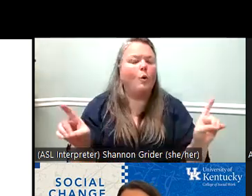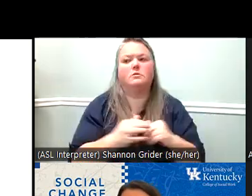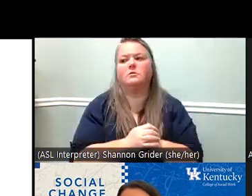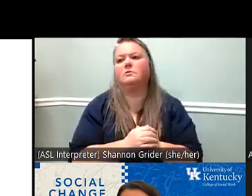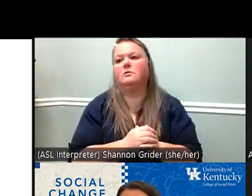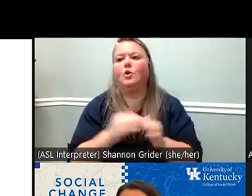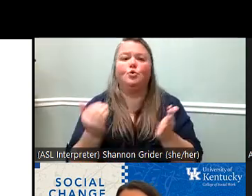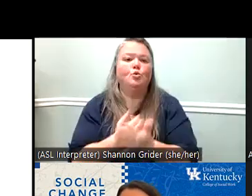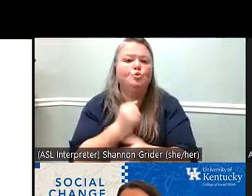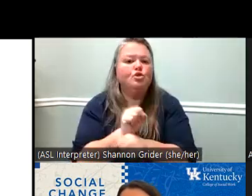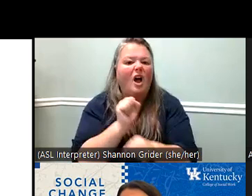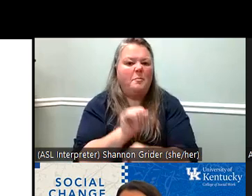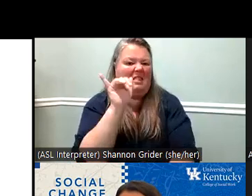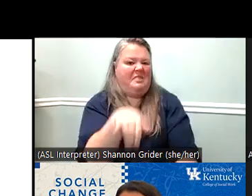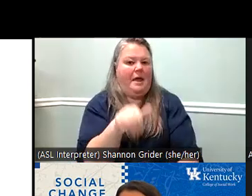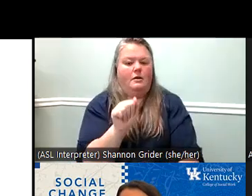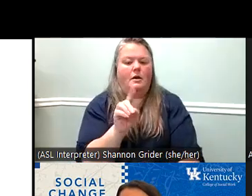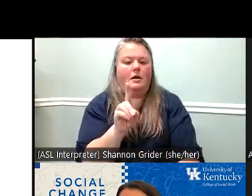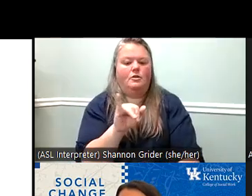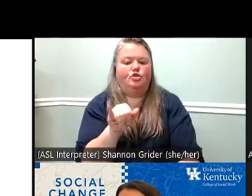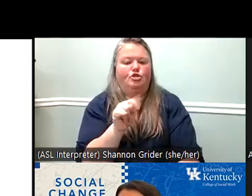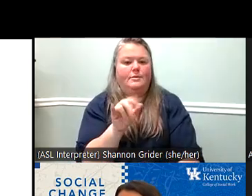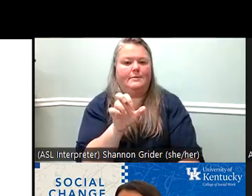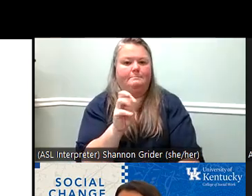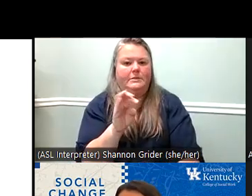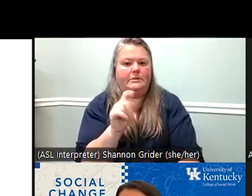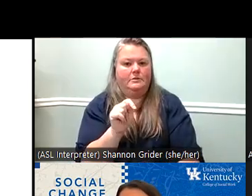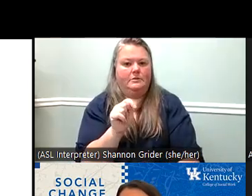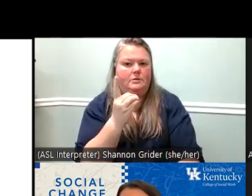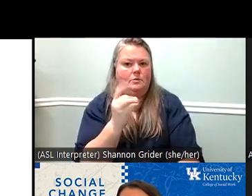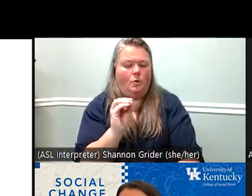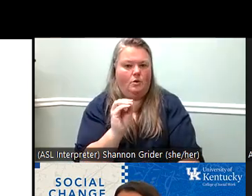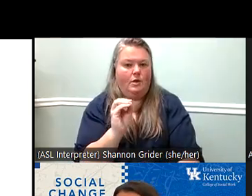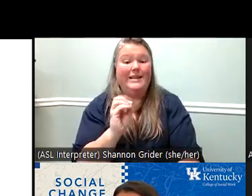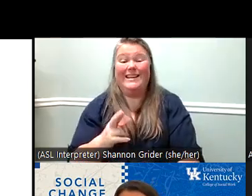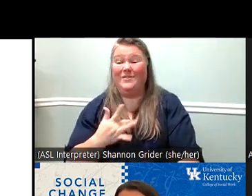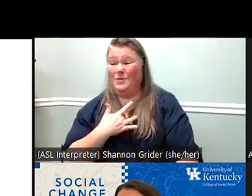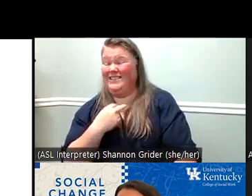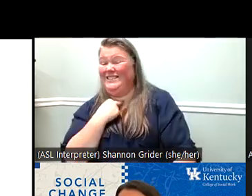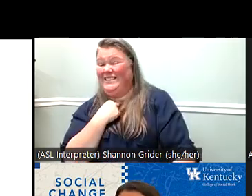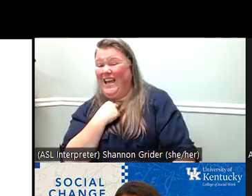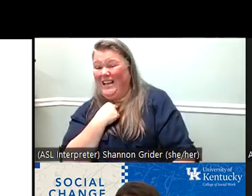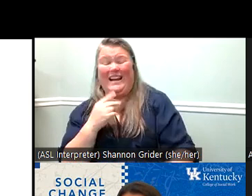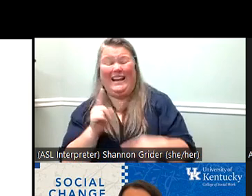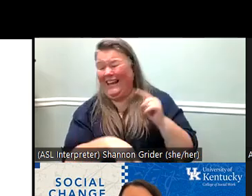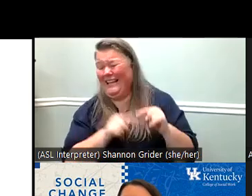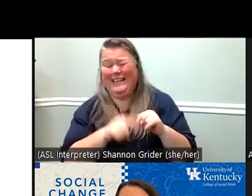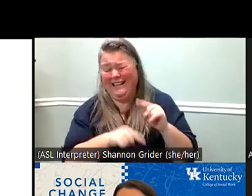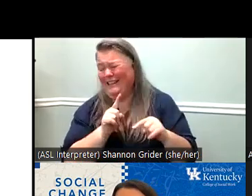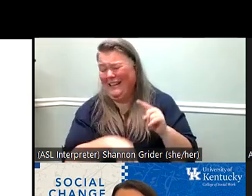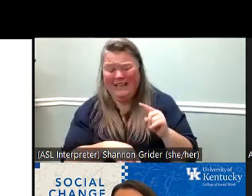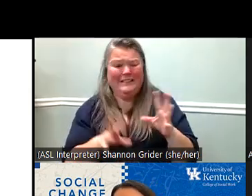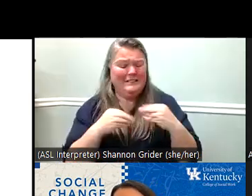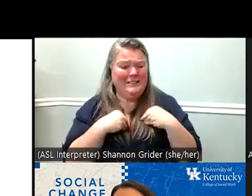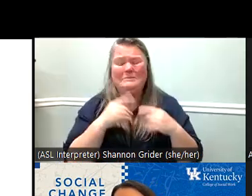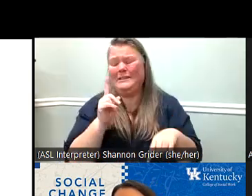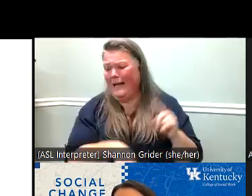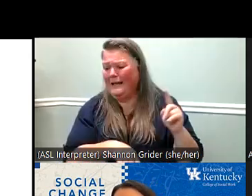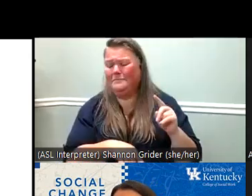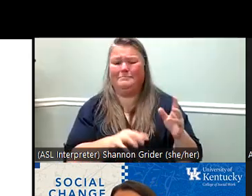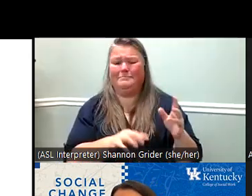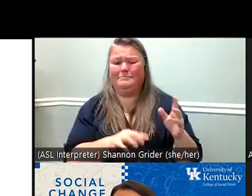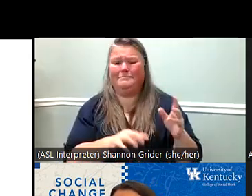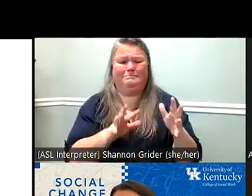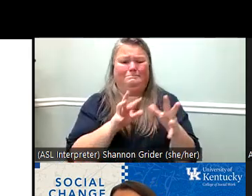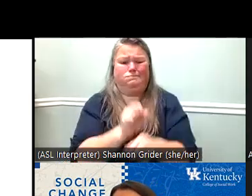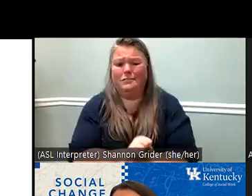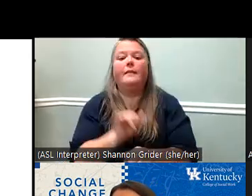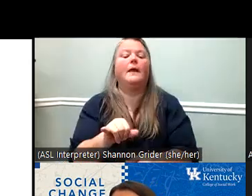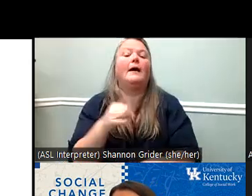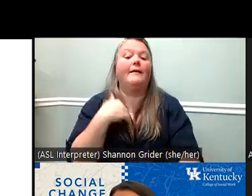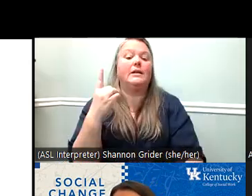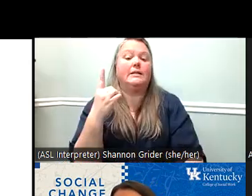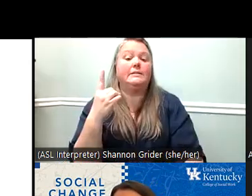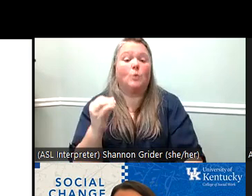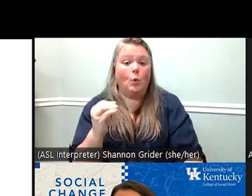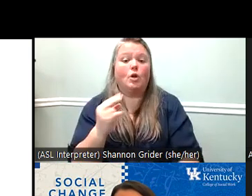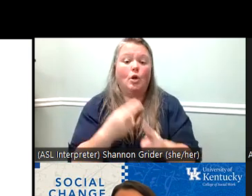TALKED ABOUT SUBSTANCE USE, ADJUSTMENT DISORDERS. FOR THOSE WHO ARE NOT FAMILIAR WITH THAT IT'S TRYING TO GET USED TO A NEW SITUATION OR SETTING. SO A BIG MOVE,